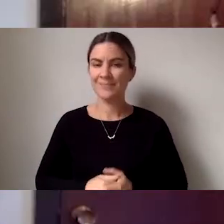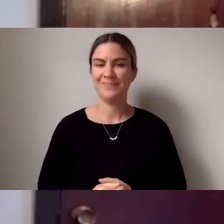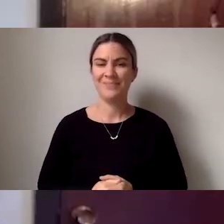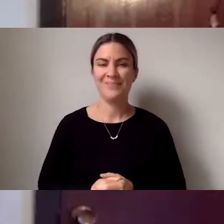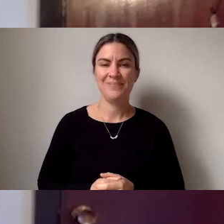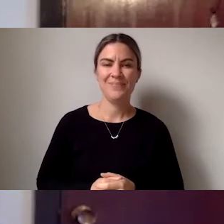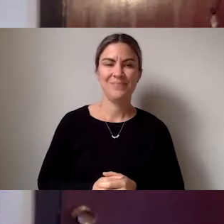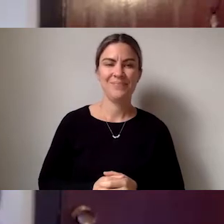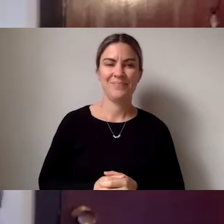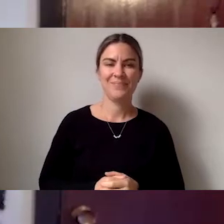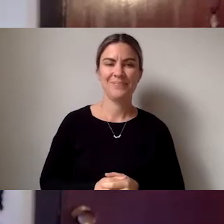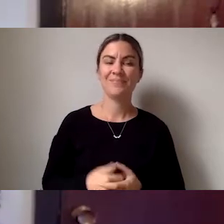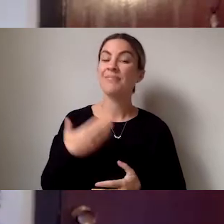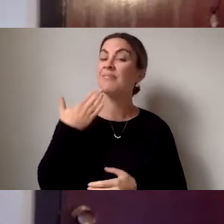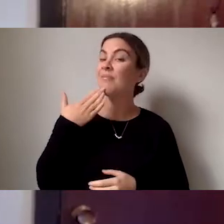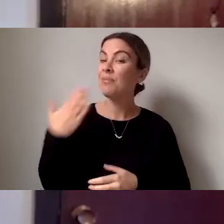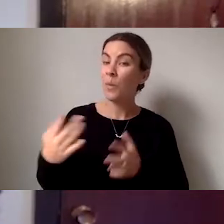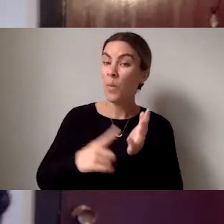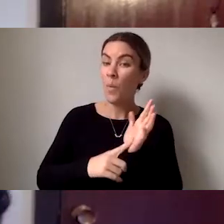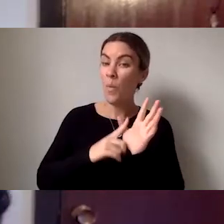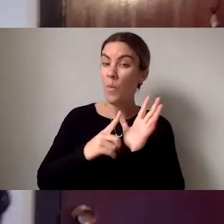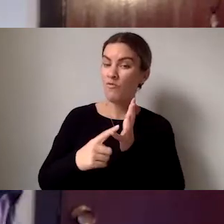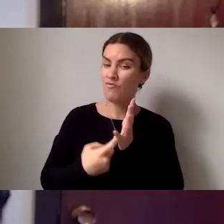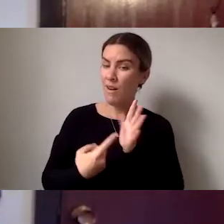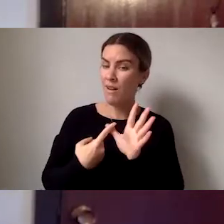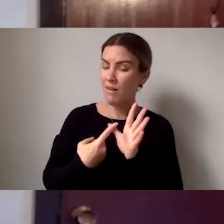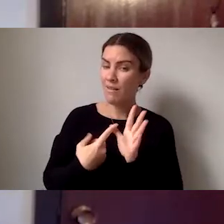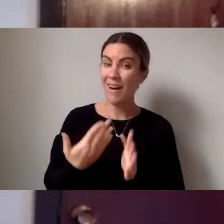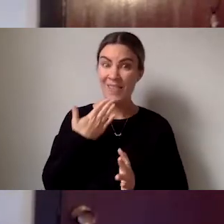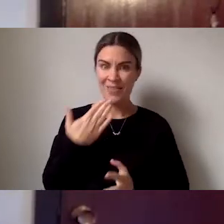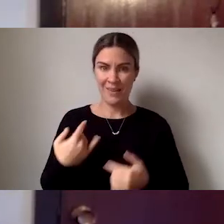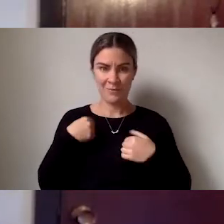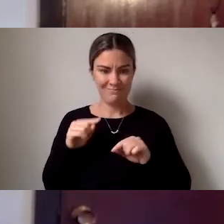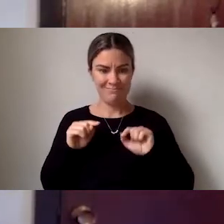Thank you, Laura. And thanks for having me. I'm going to start